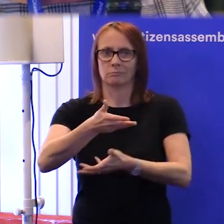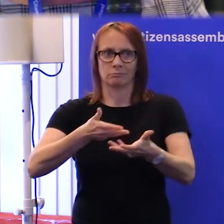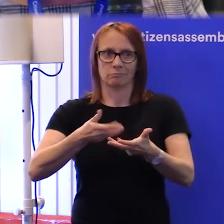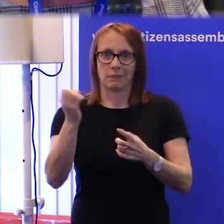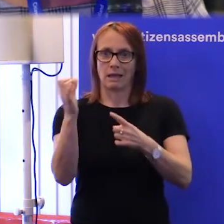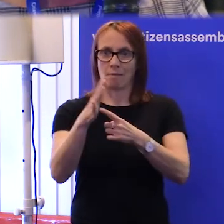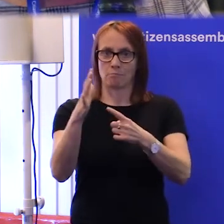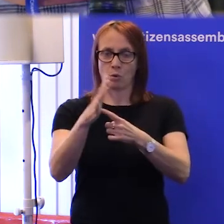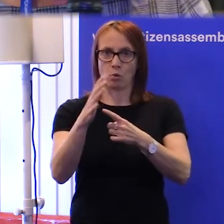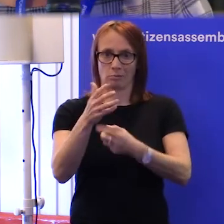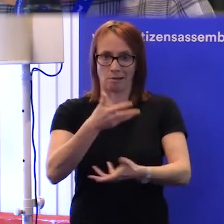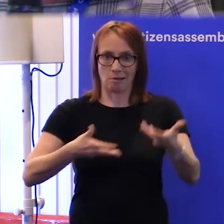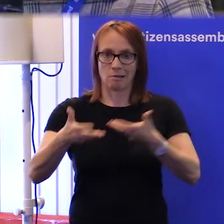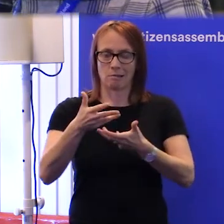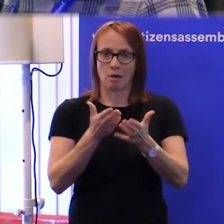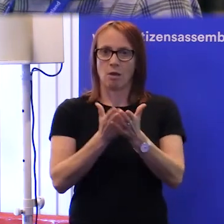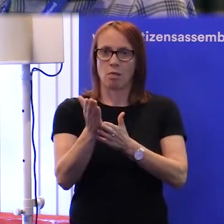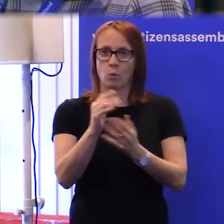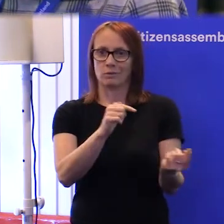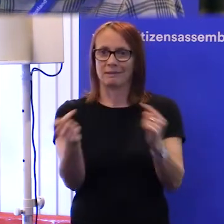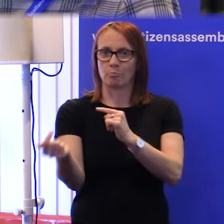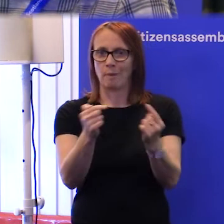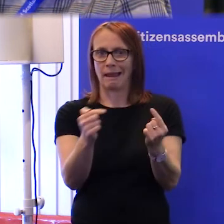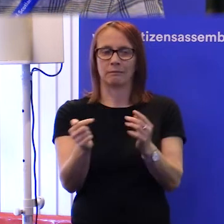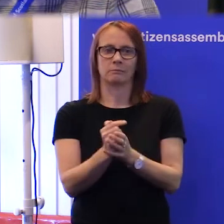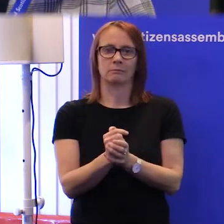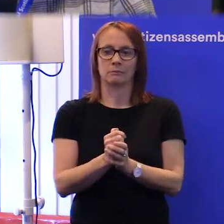important to us take place from the Scottish Parliament and they're debating